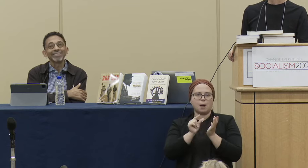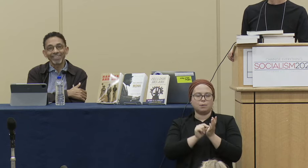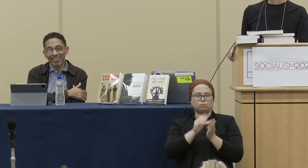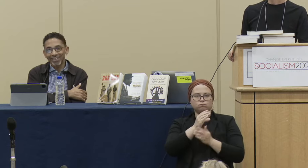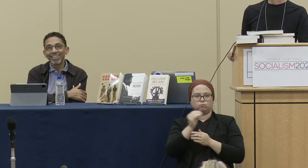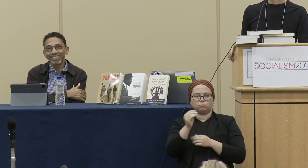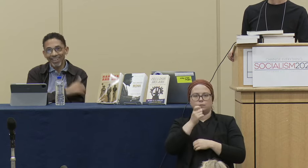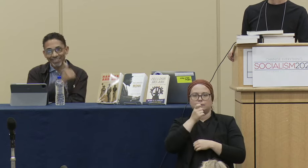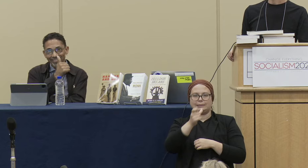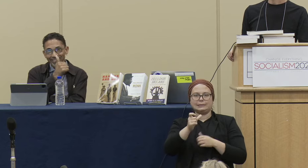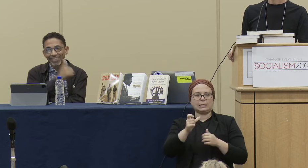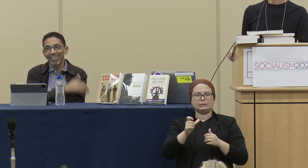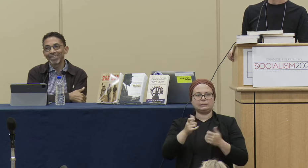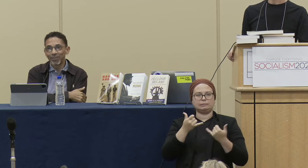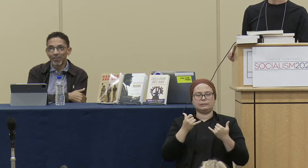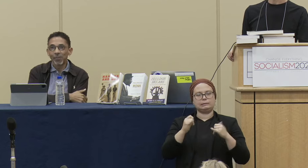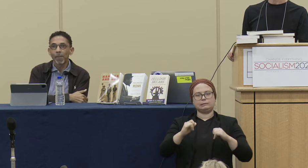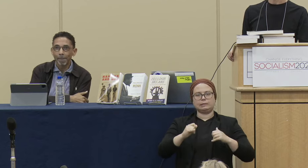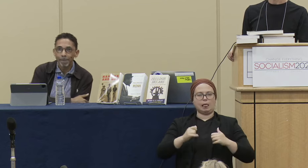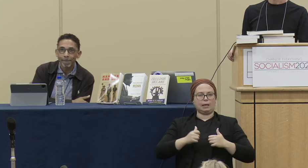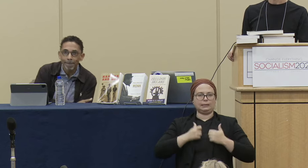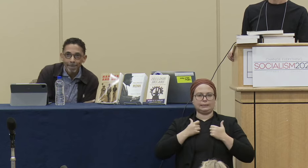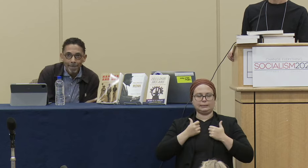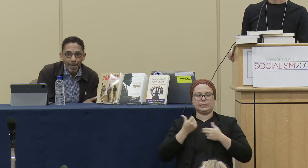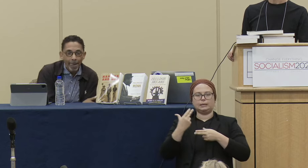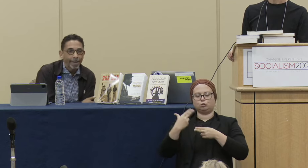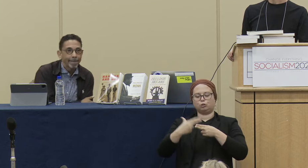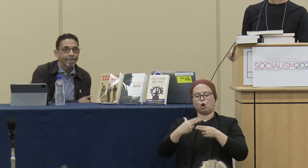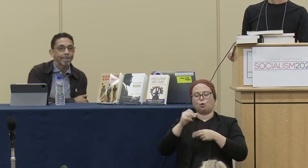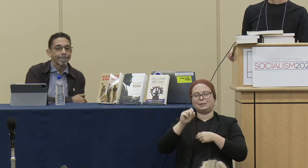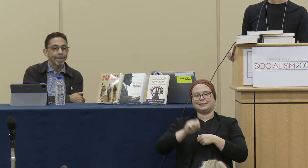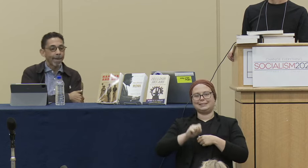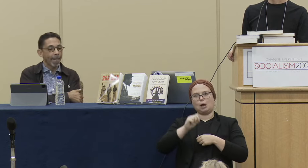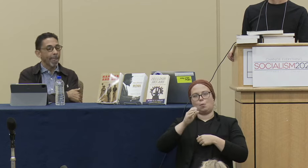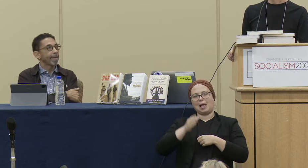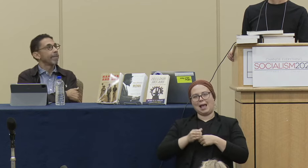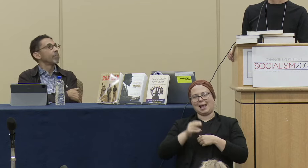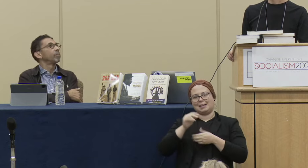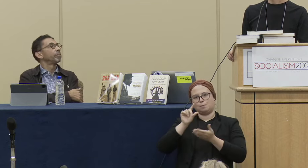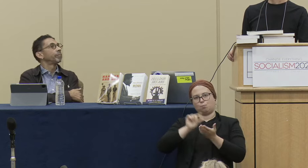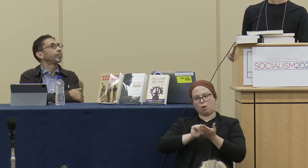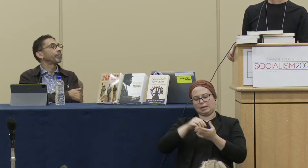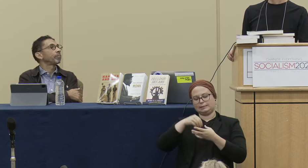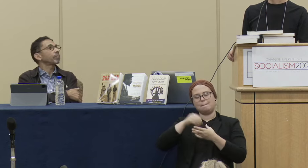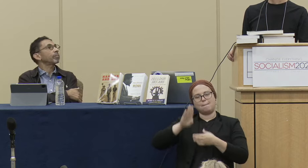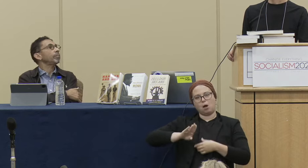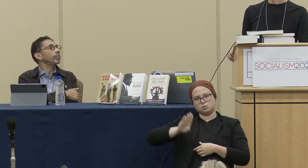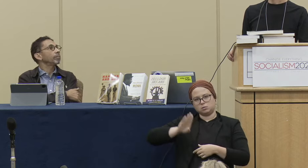when I worked at another publishing